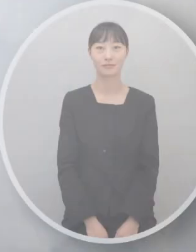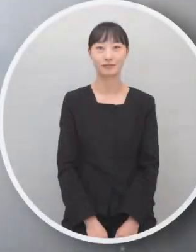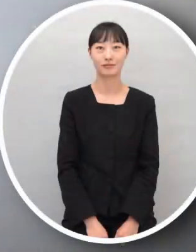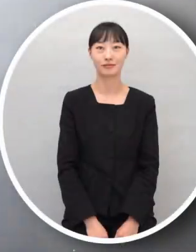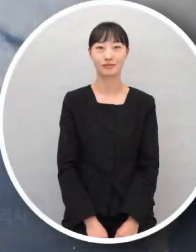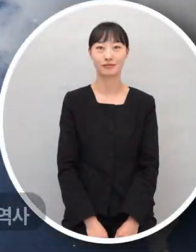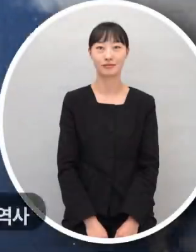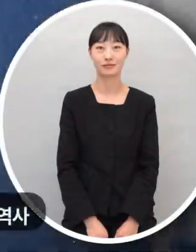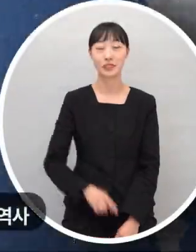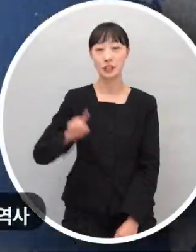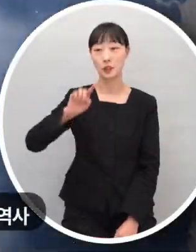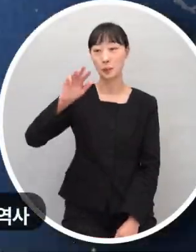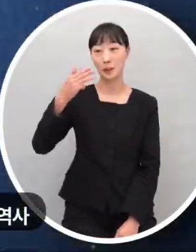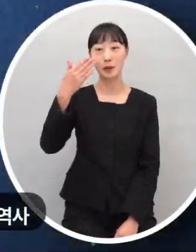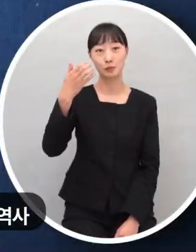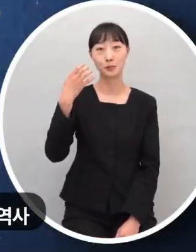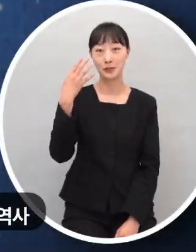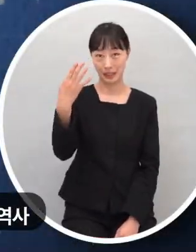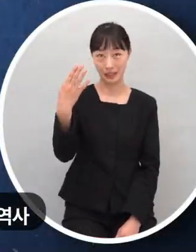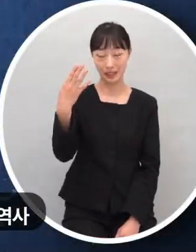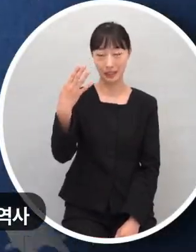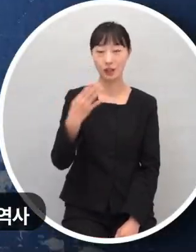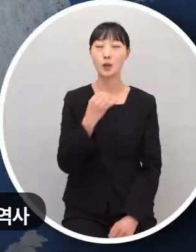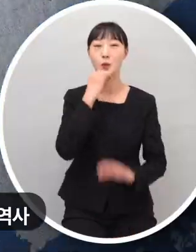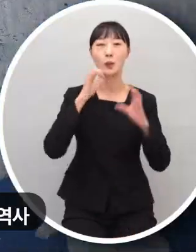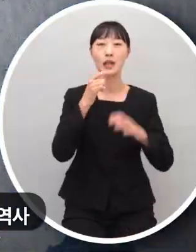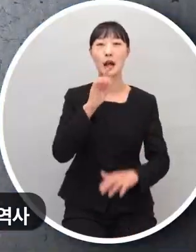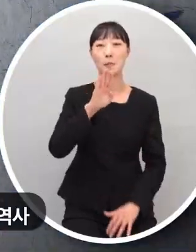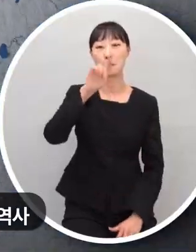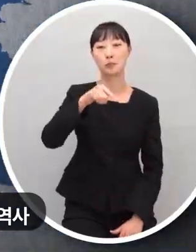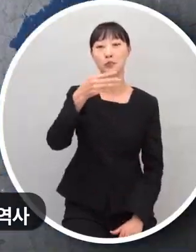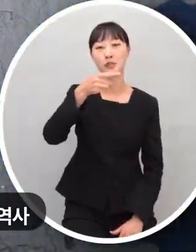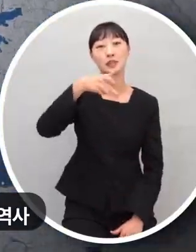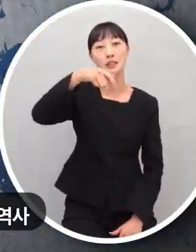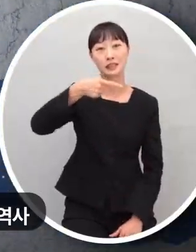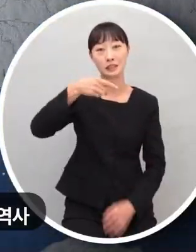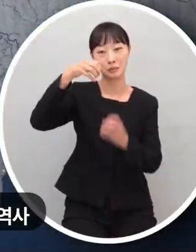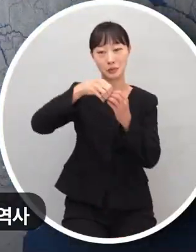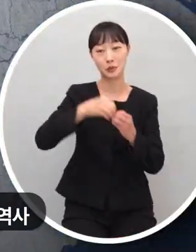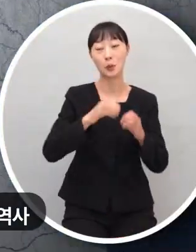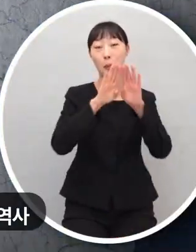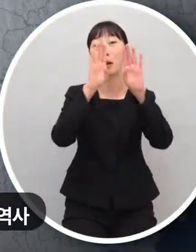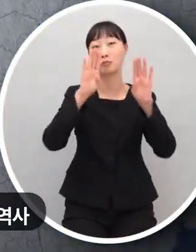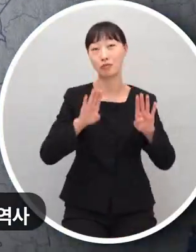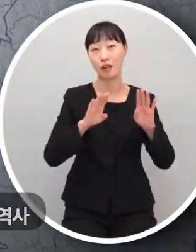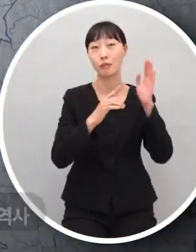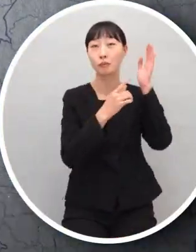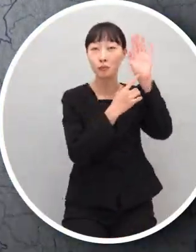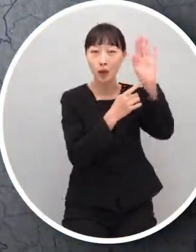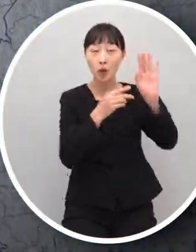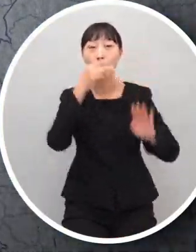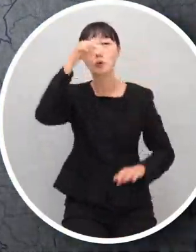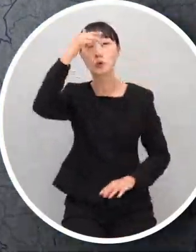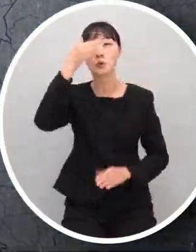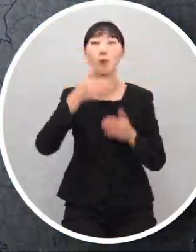1894, Germany. Korea’s first painting exhibition opened at the Hamburg Museum für Völkerkunde.